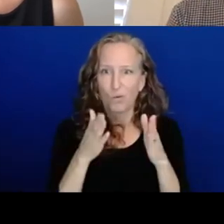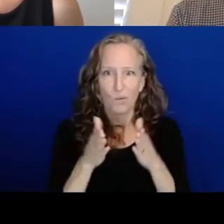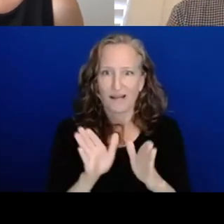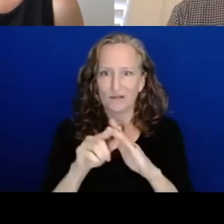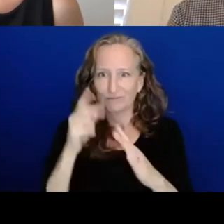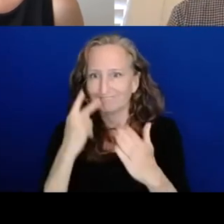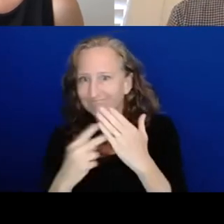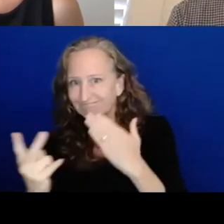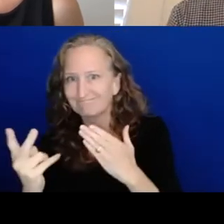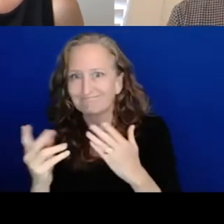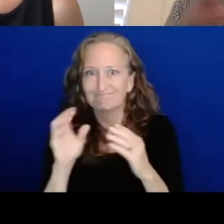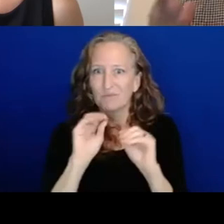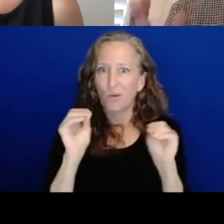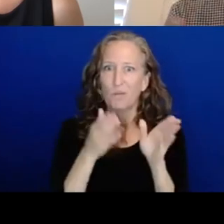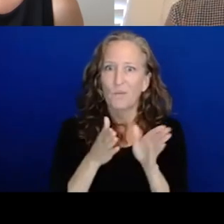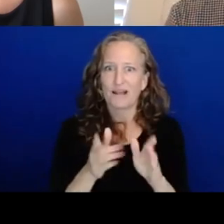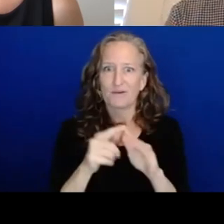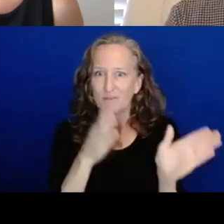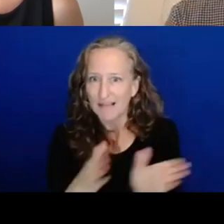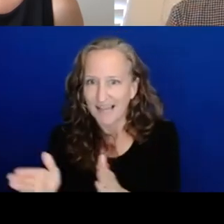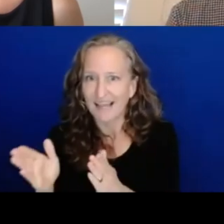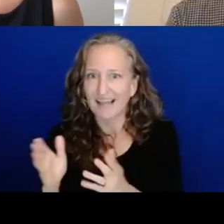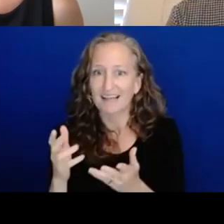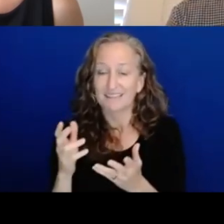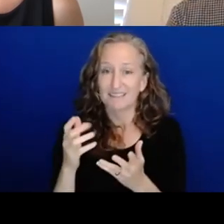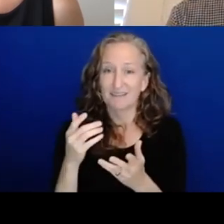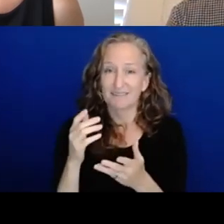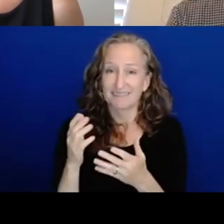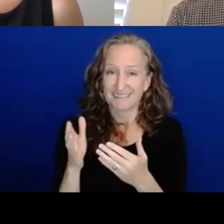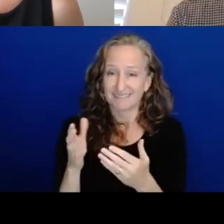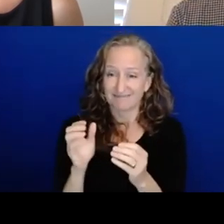well at that as an organization. I'm incredibly grateful for the leadership that we have had